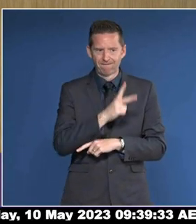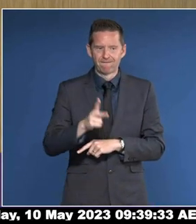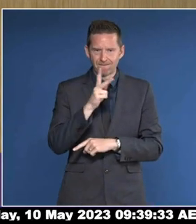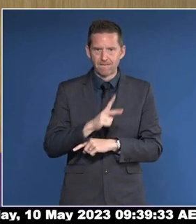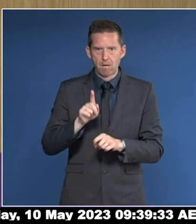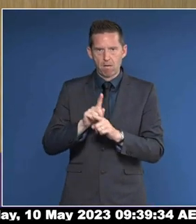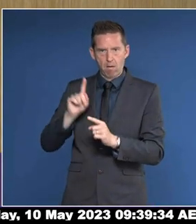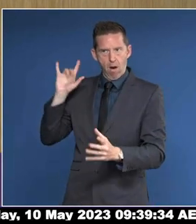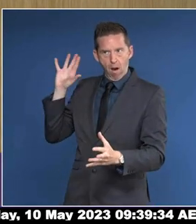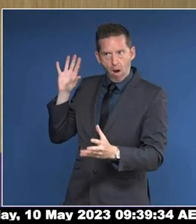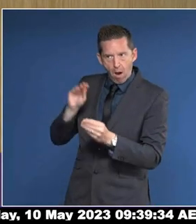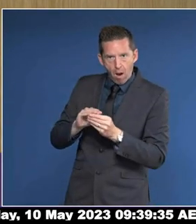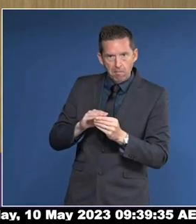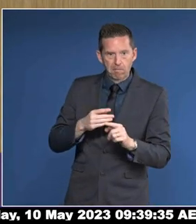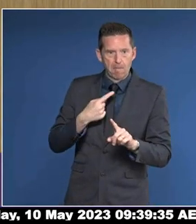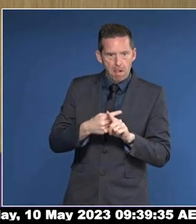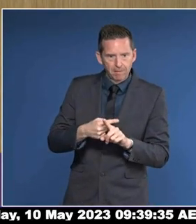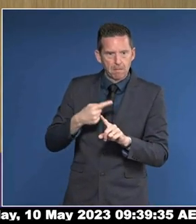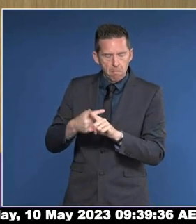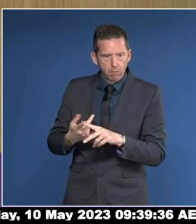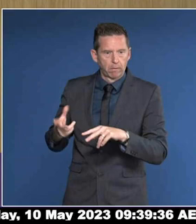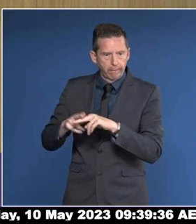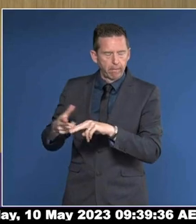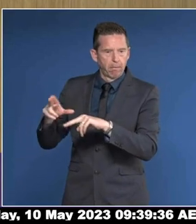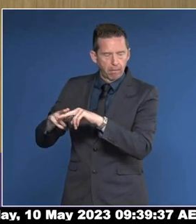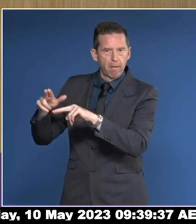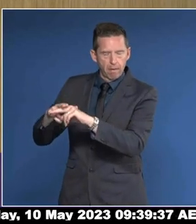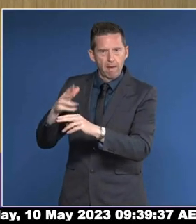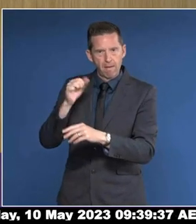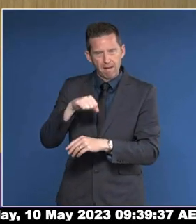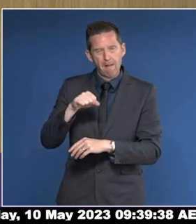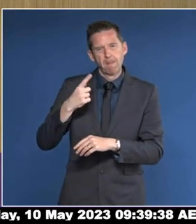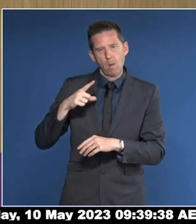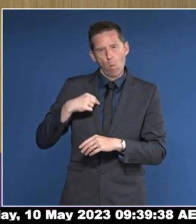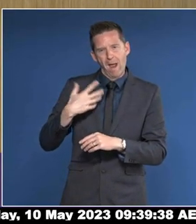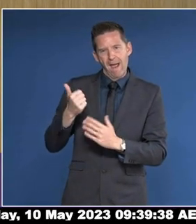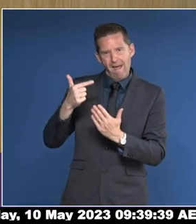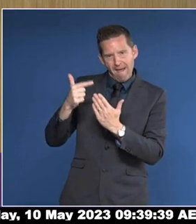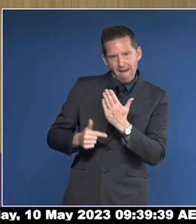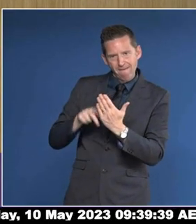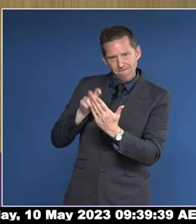the boys, which was why we had outcomes that said -- "risk" and why we intervened with